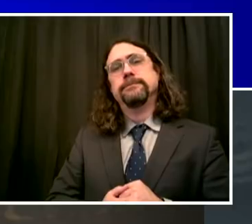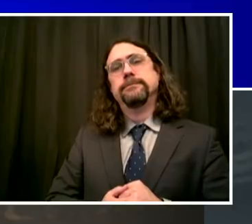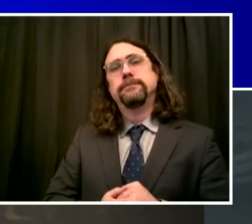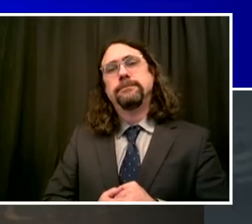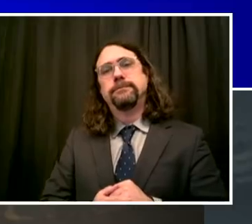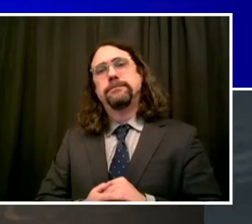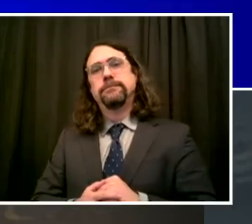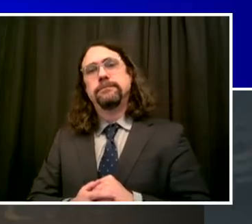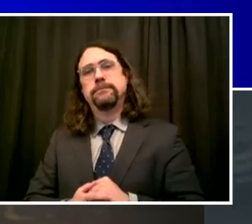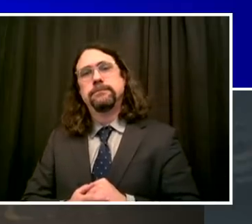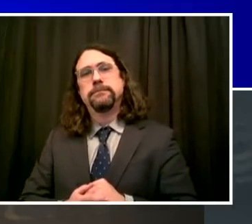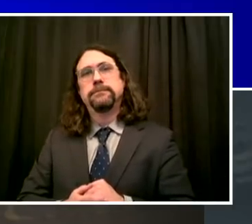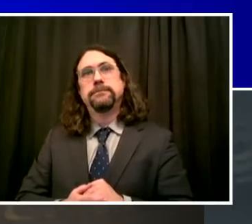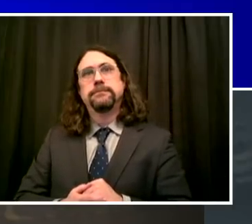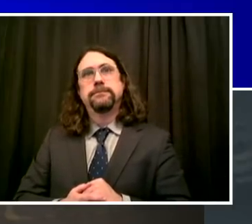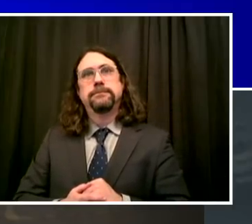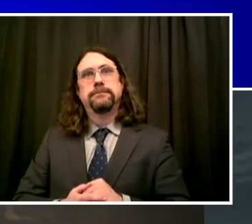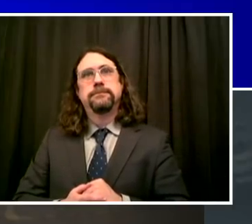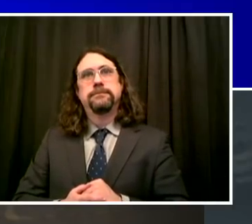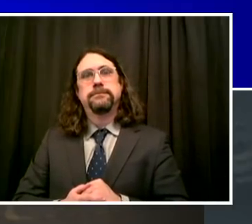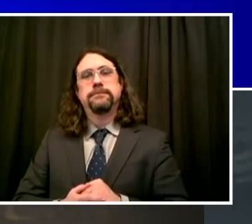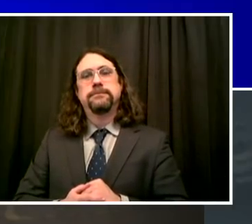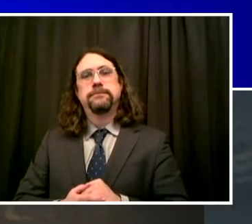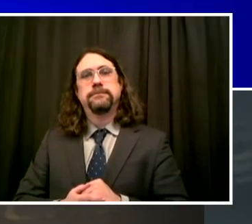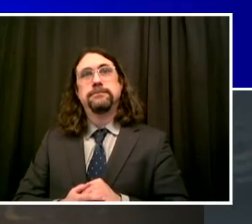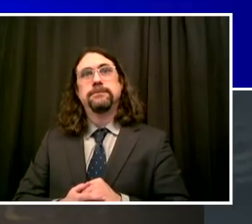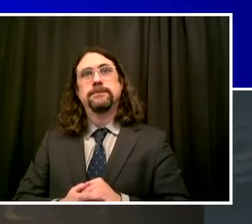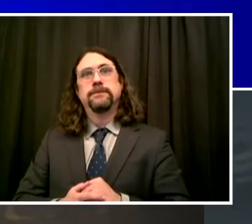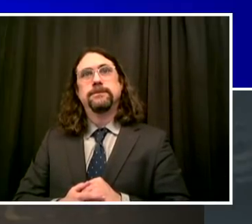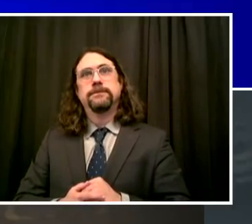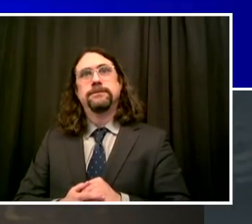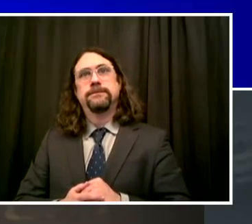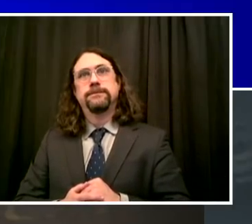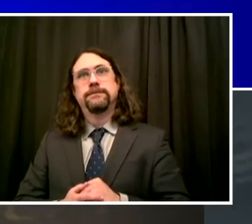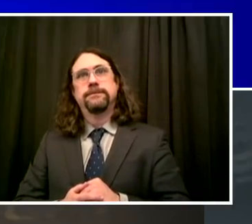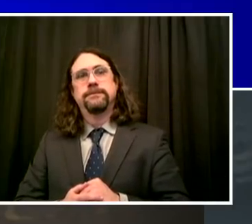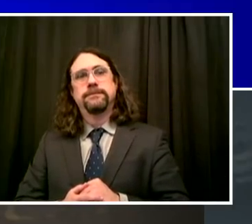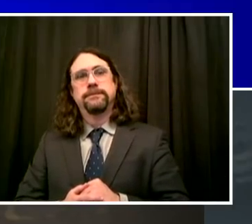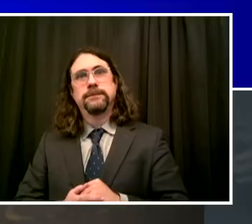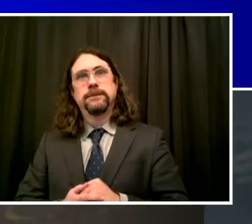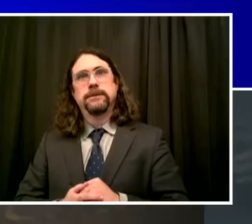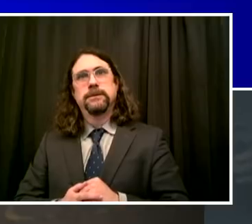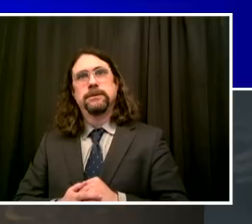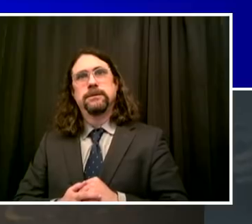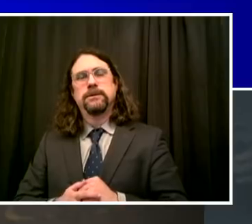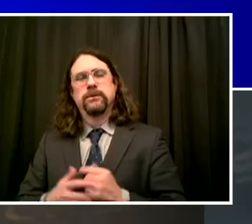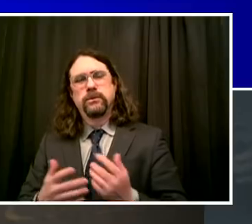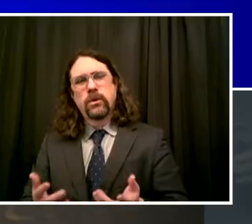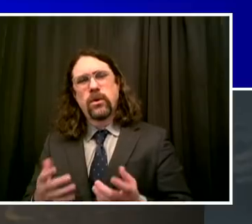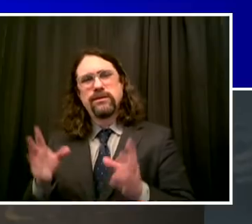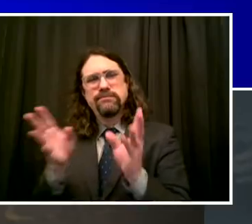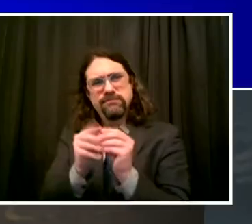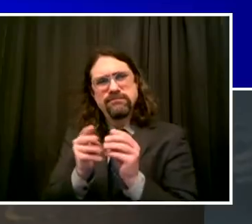DEPENDN EM